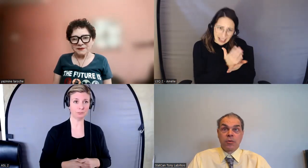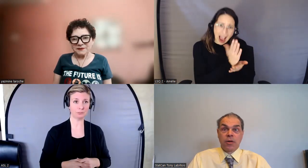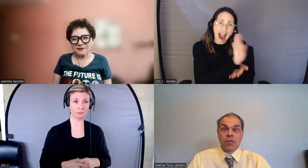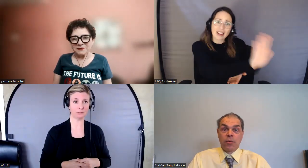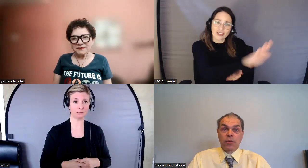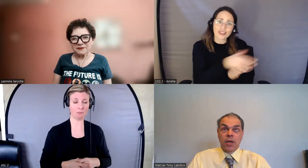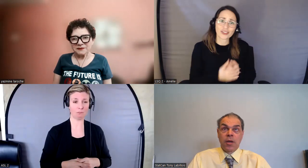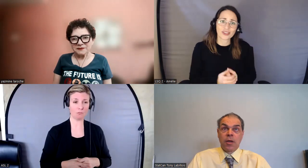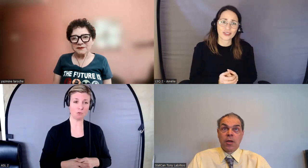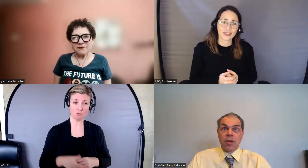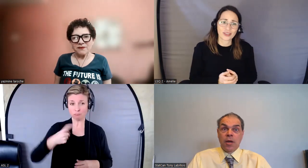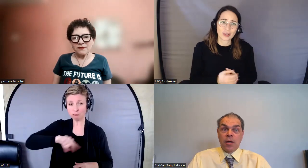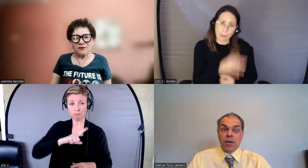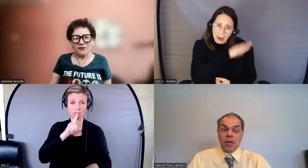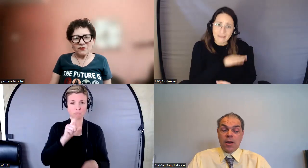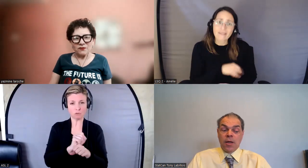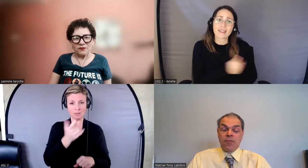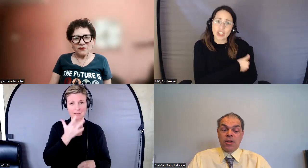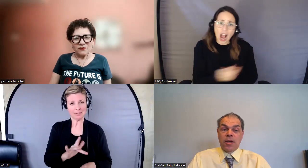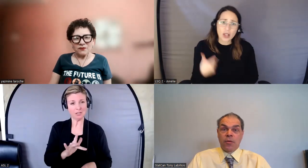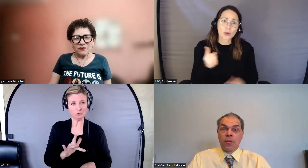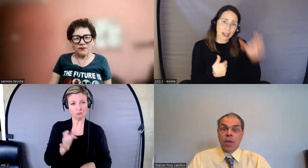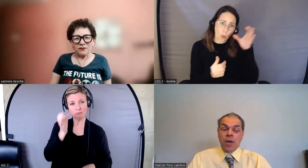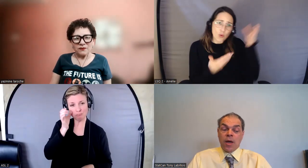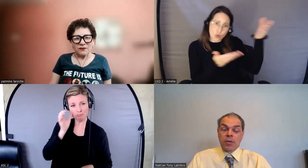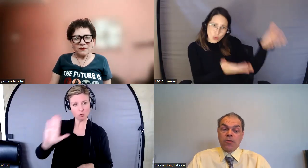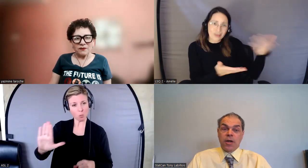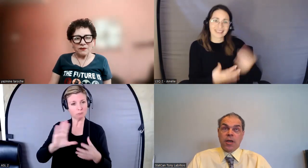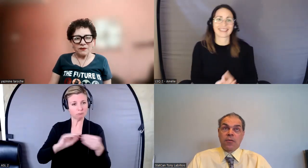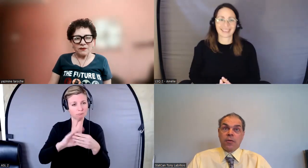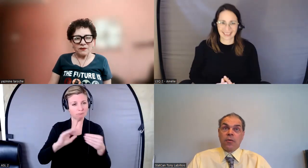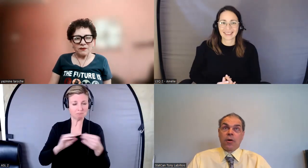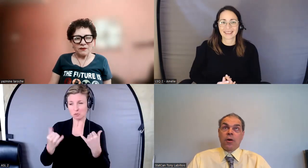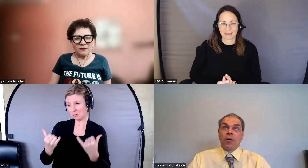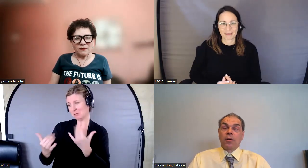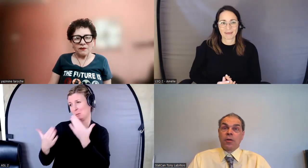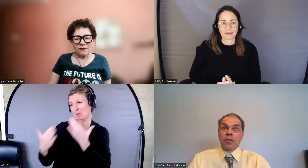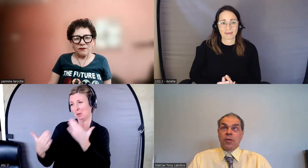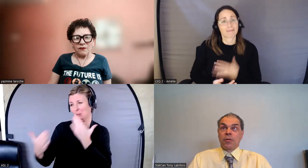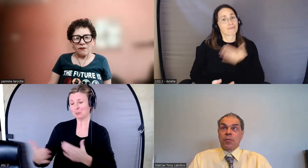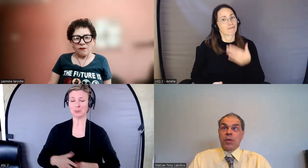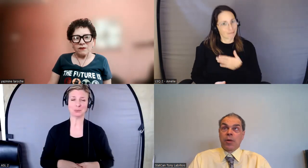to hear from you today and I'm very thankful I'm also very thankful for uh the the people